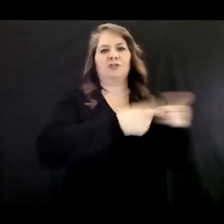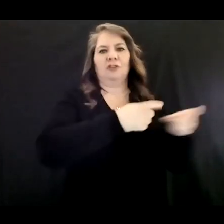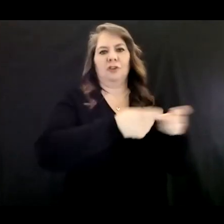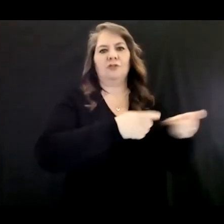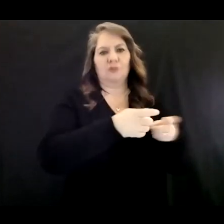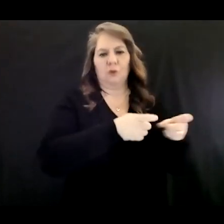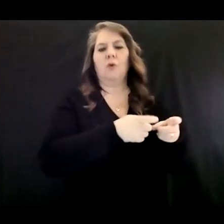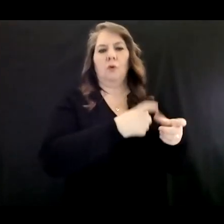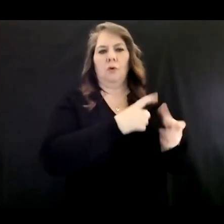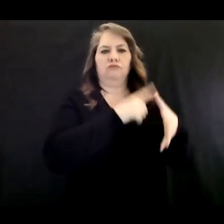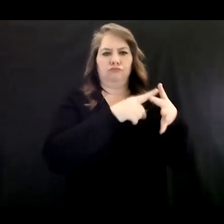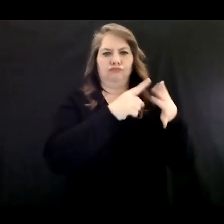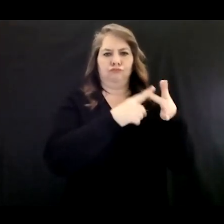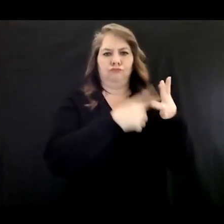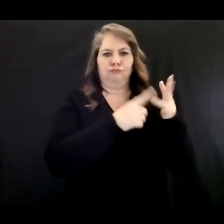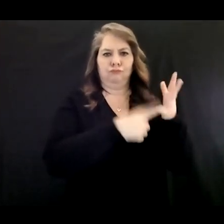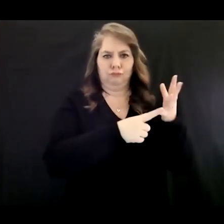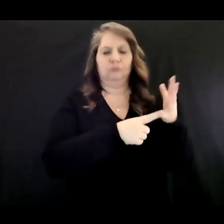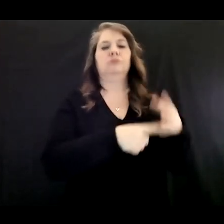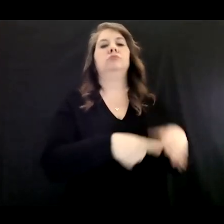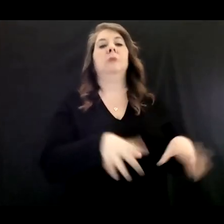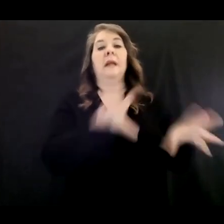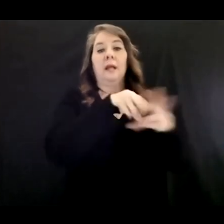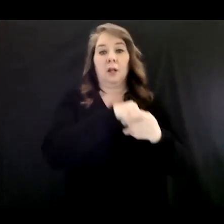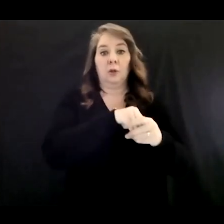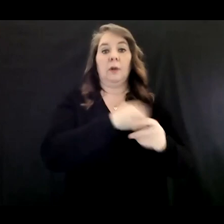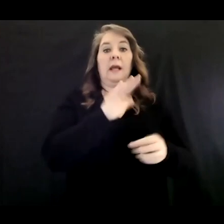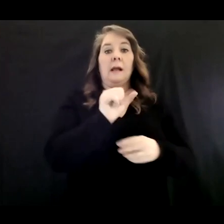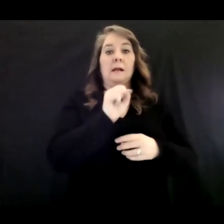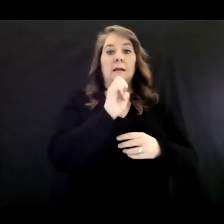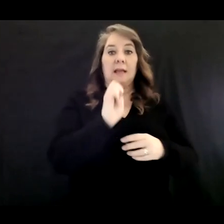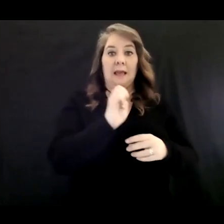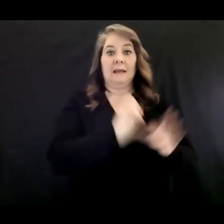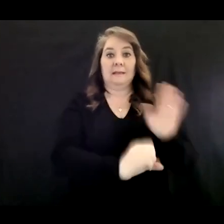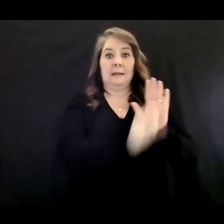And when case identification and contact tracing can occur quickly